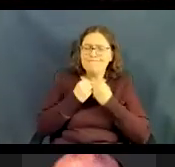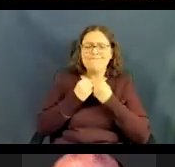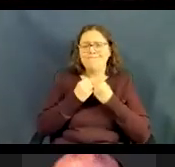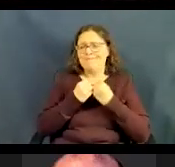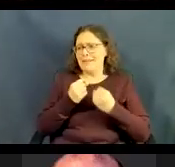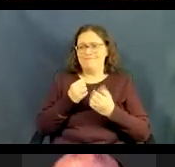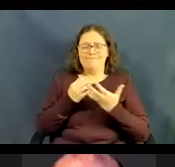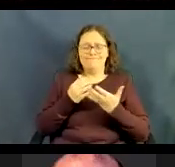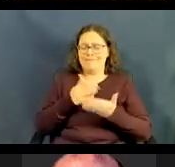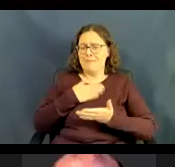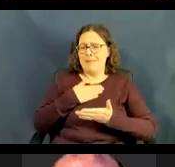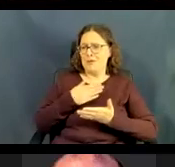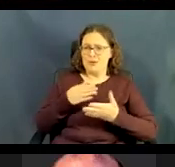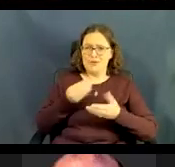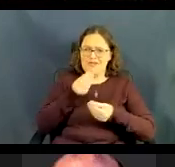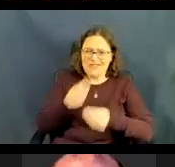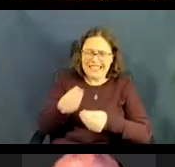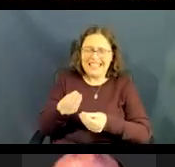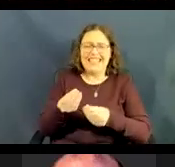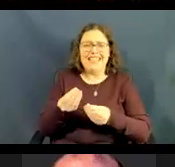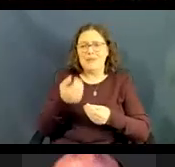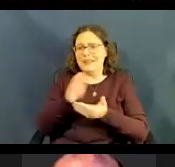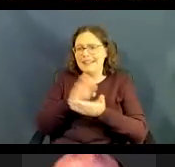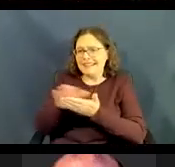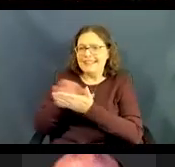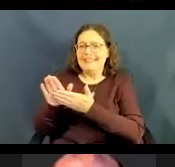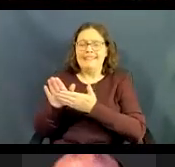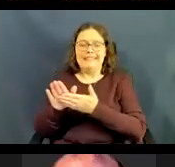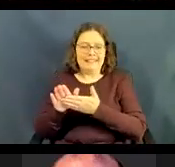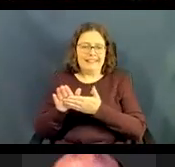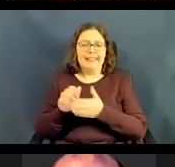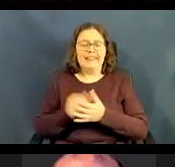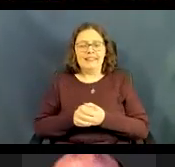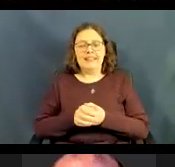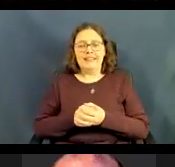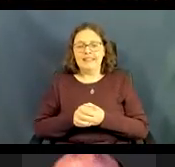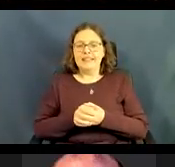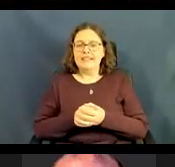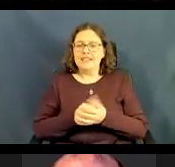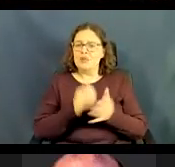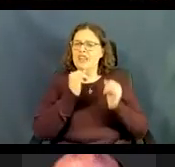Now it becomes, you can see it as a text box. You are able to highlight, you can change the boldness, you can make